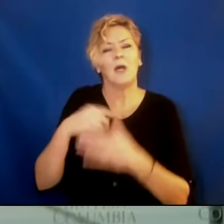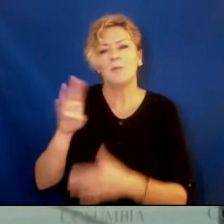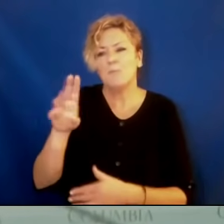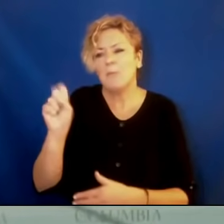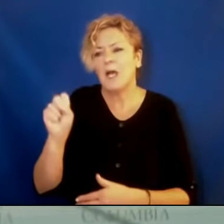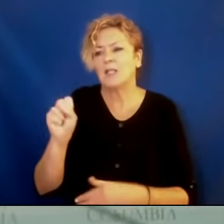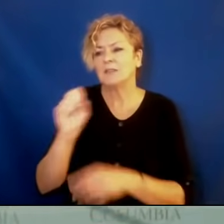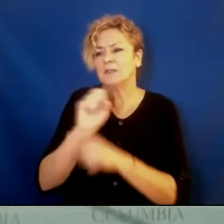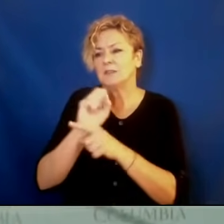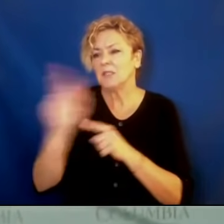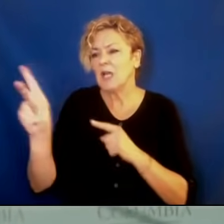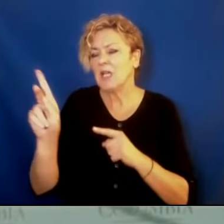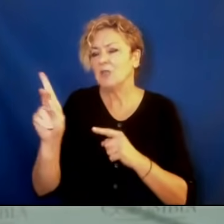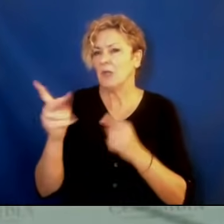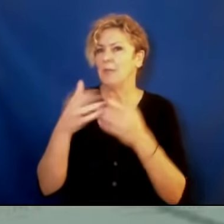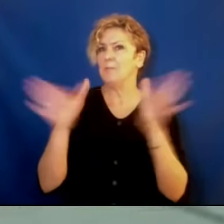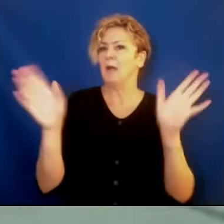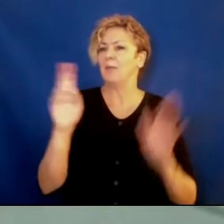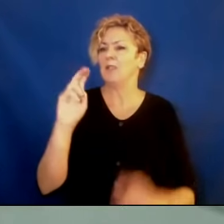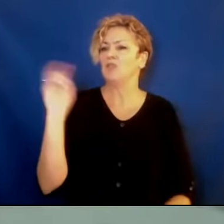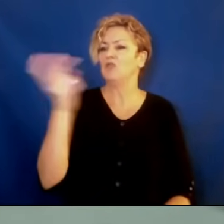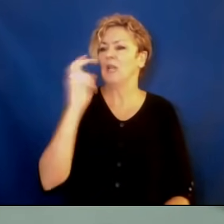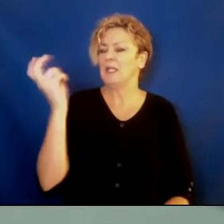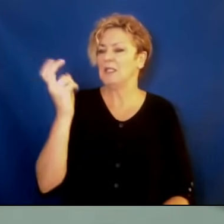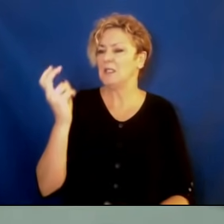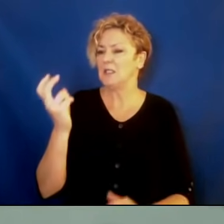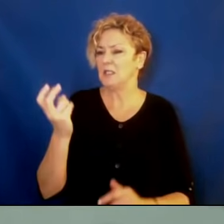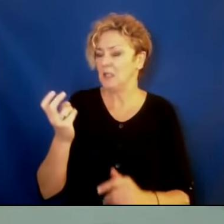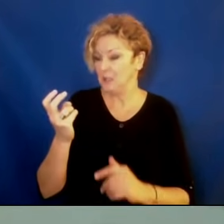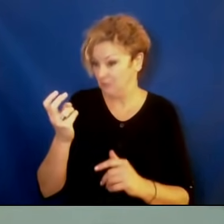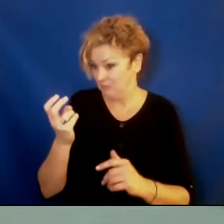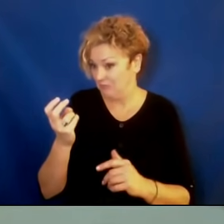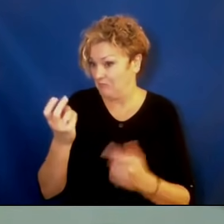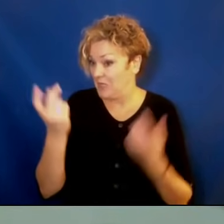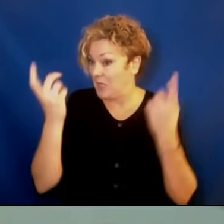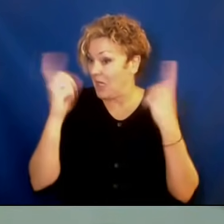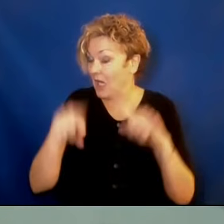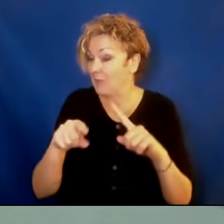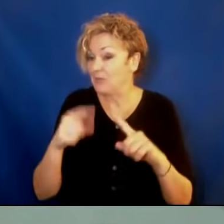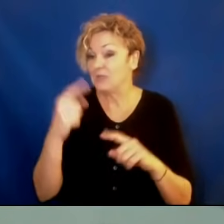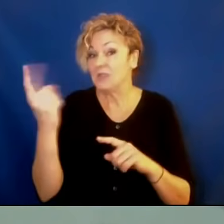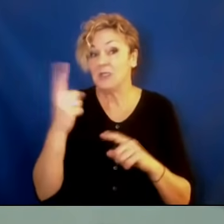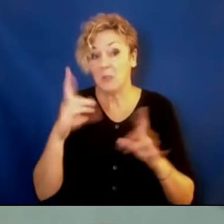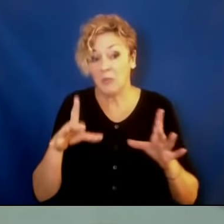Reminder to the media to please press star 121 questions. We will be taking one question and one follow